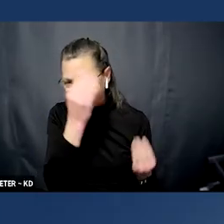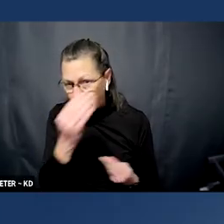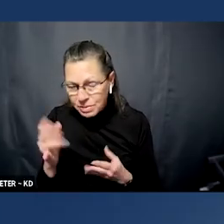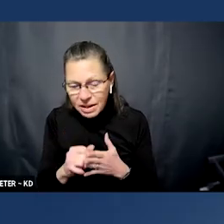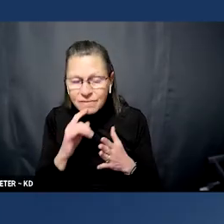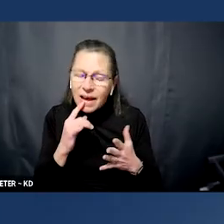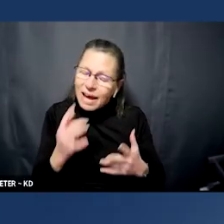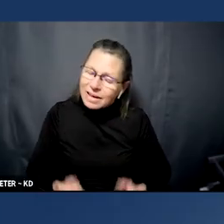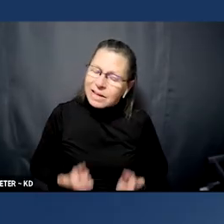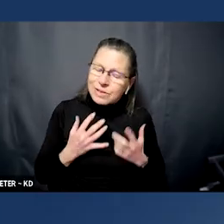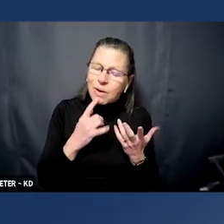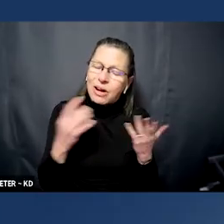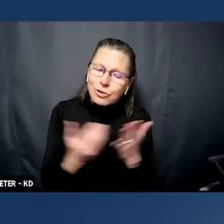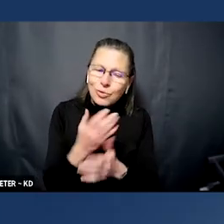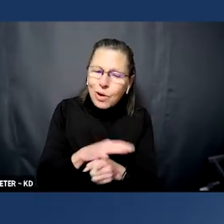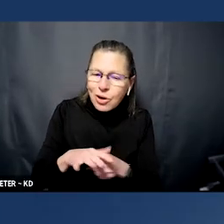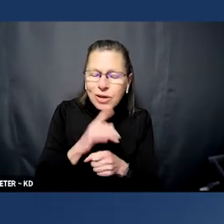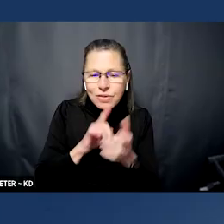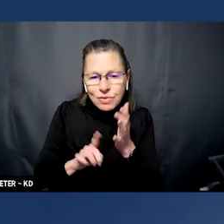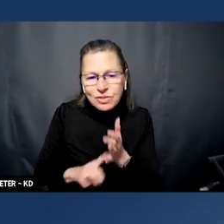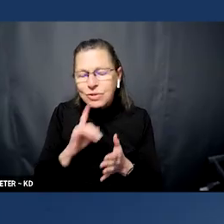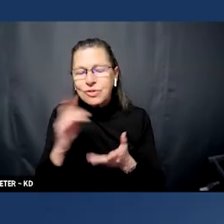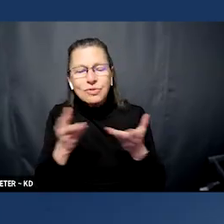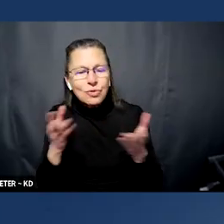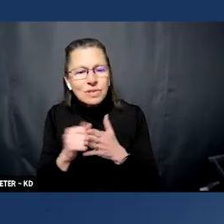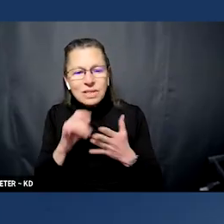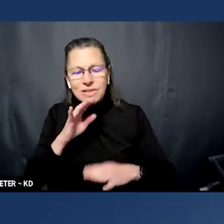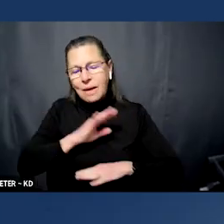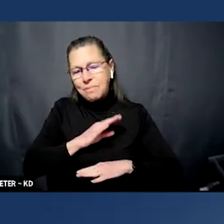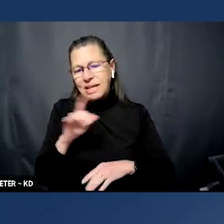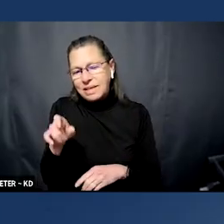research and, most importantly, services that meet the needs of our community members and that